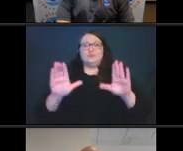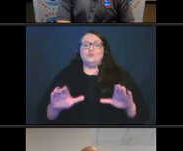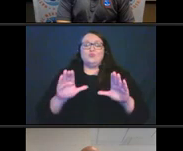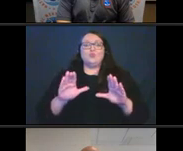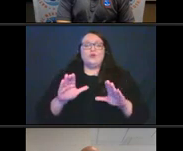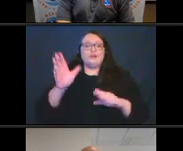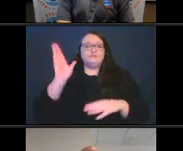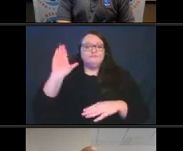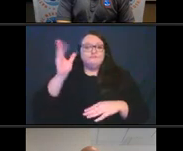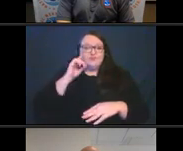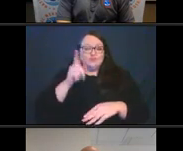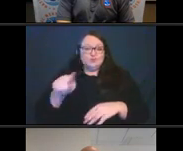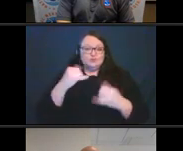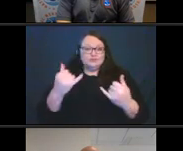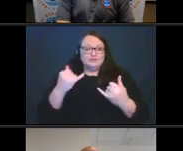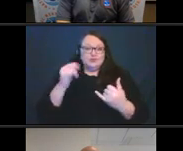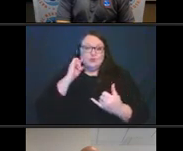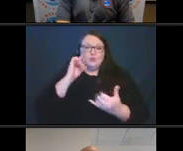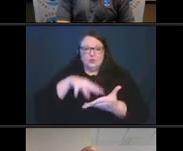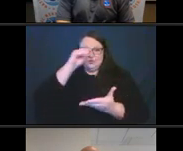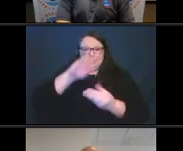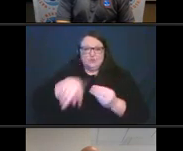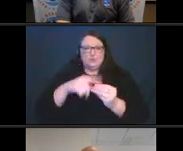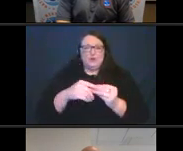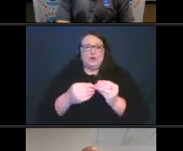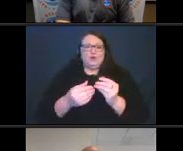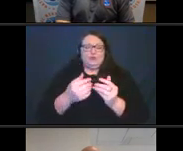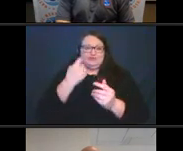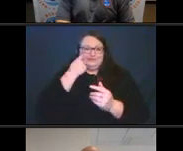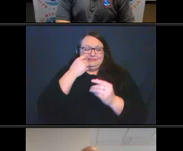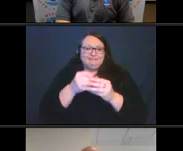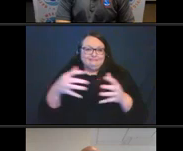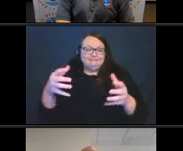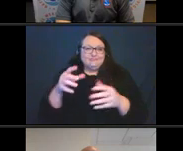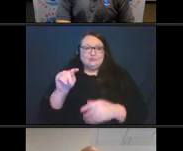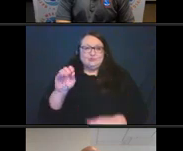you. You're going to be learning about our newly expanded tool for measuring and communicating